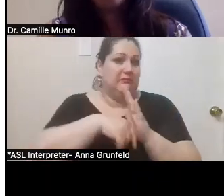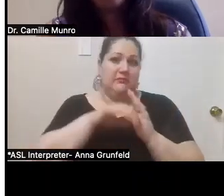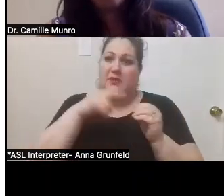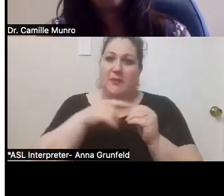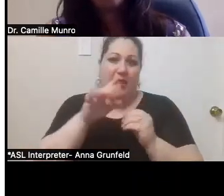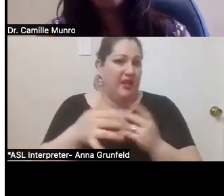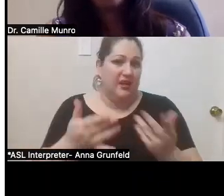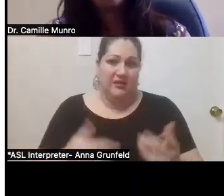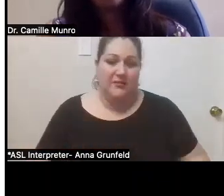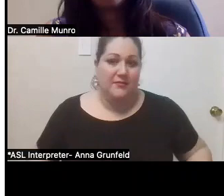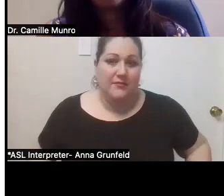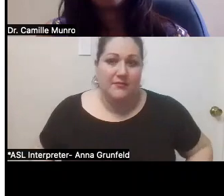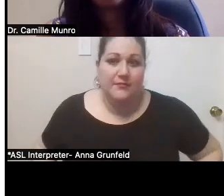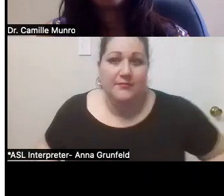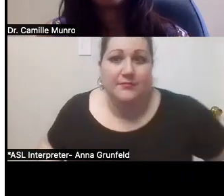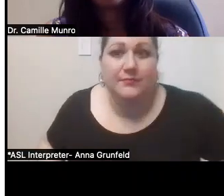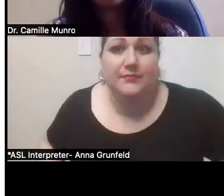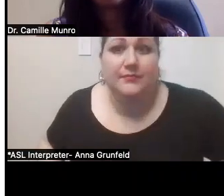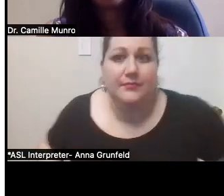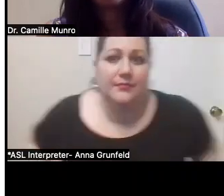You work with the medical school EDI.